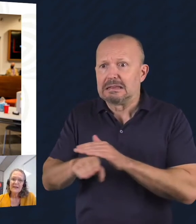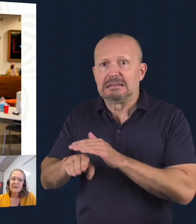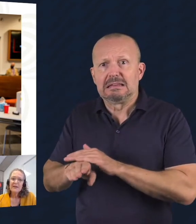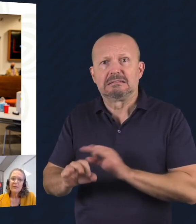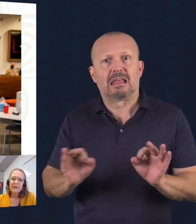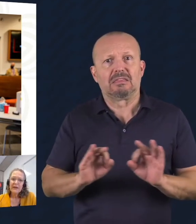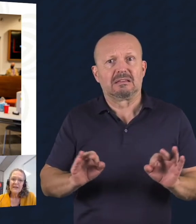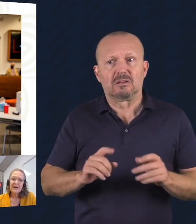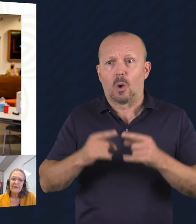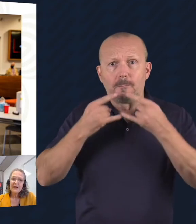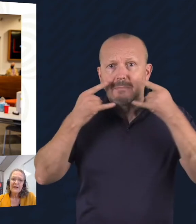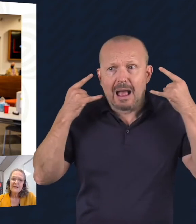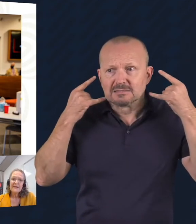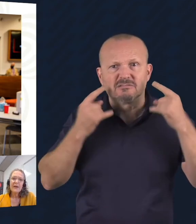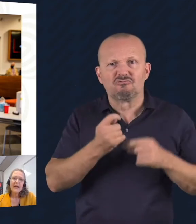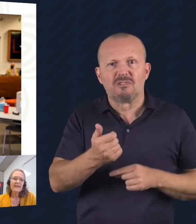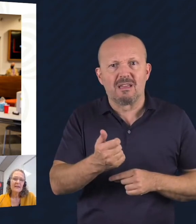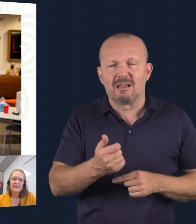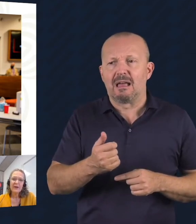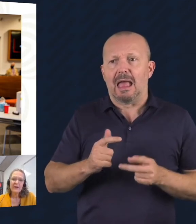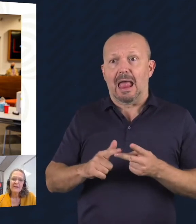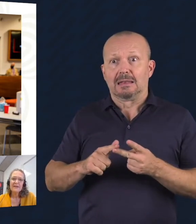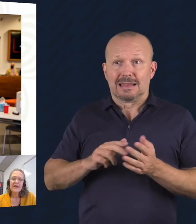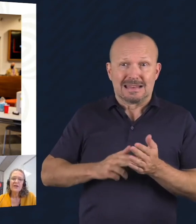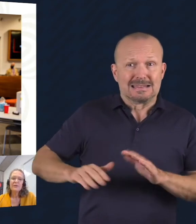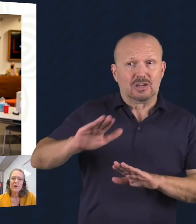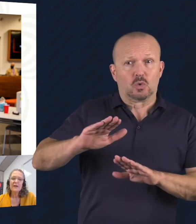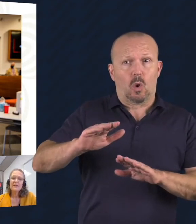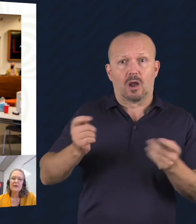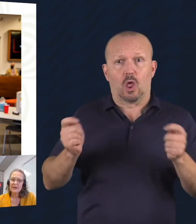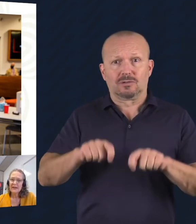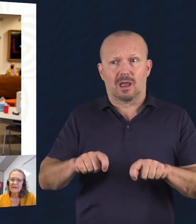We didn't wear face coverings and we hadn't experienced nationwide lockdowns.